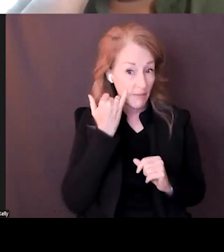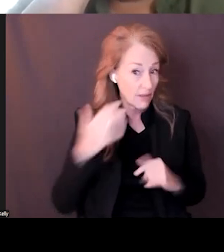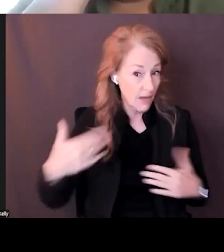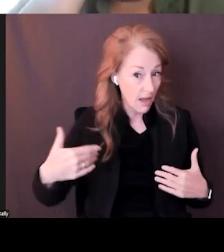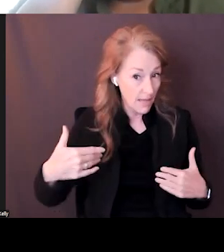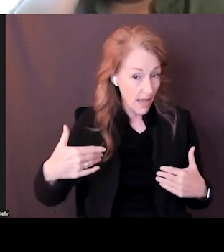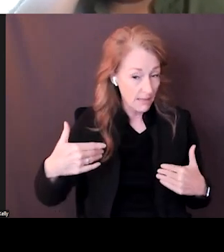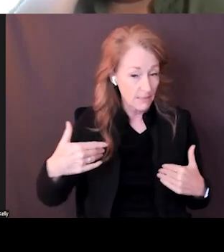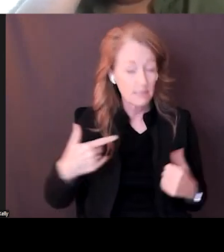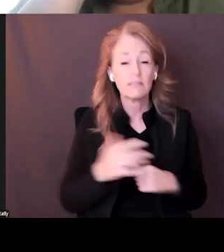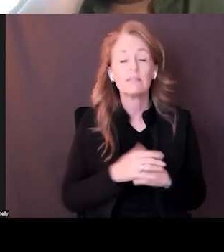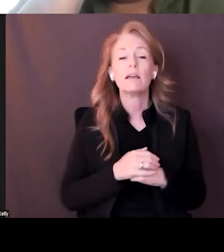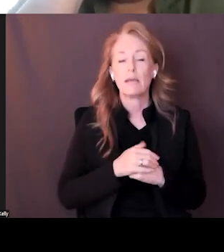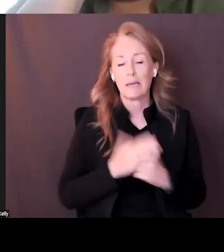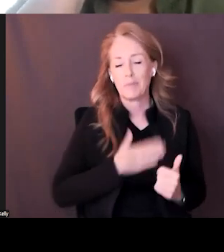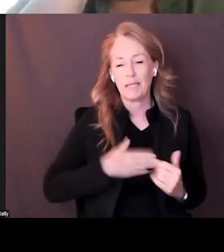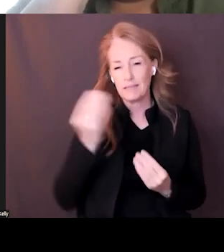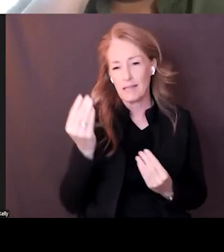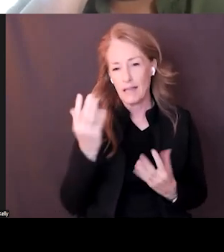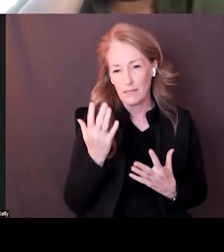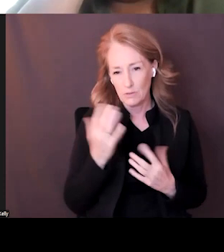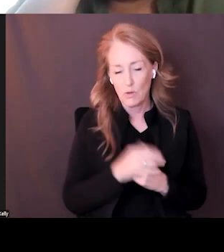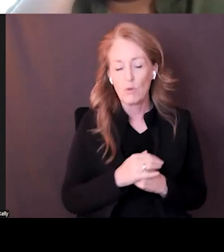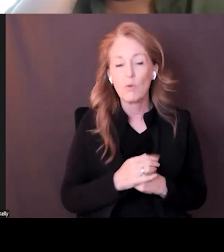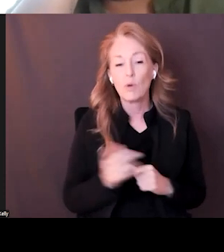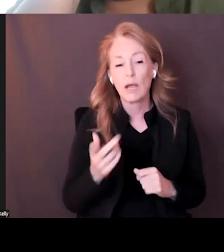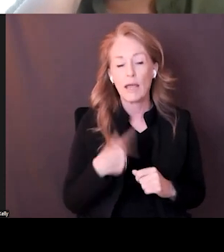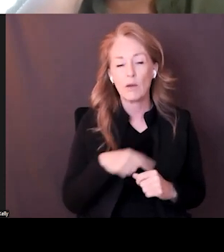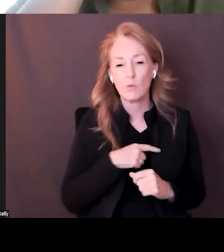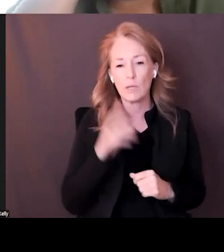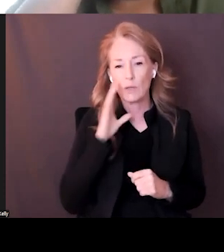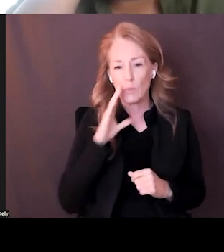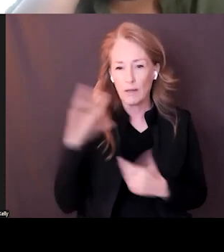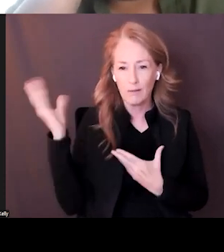IN, LET US KNOW AND WE WILL GET YOU IN HERE AS THE EXPERT